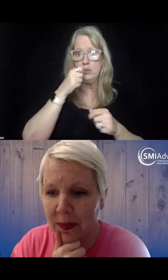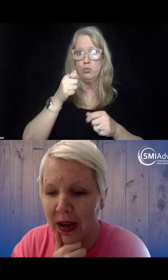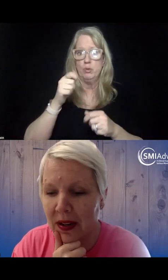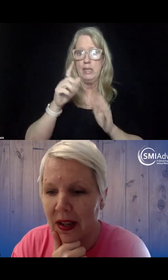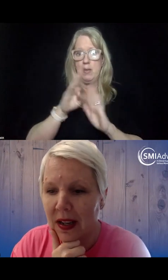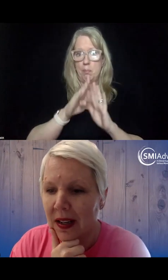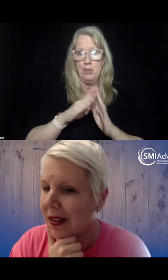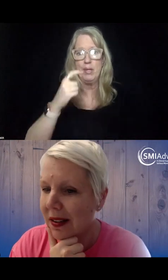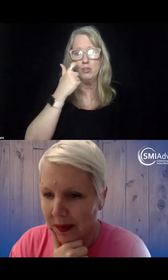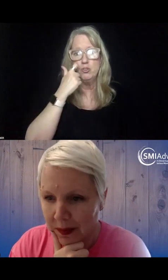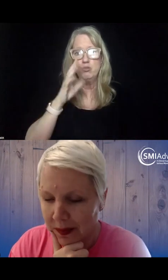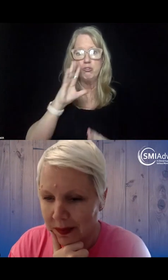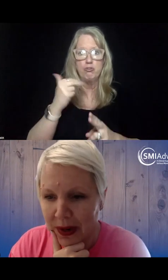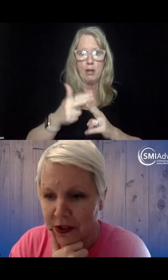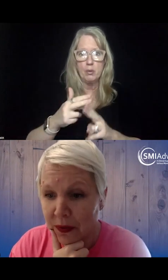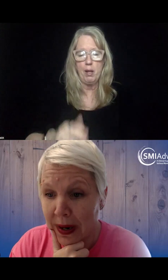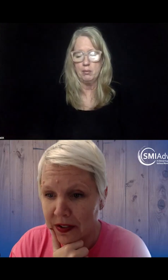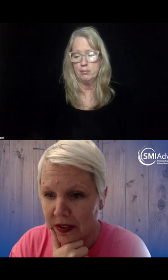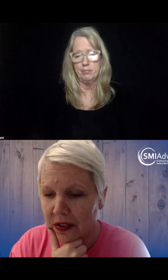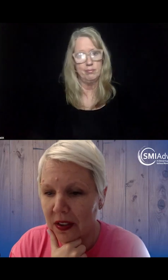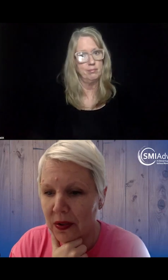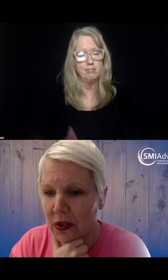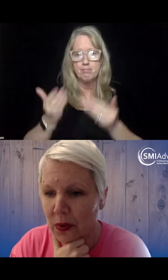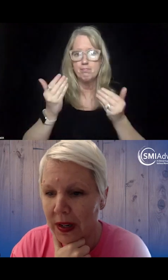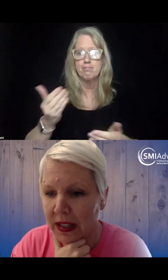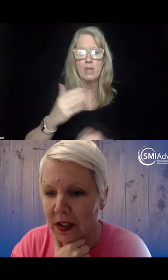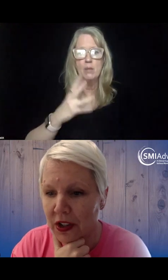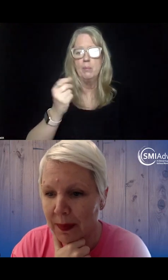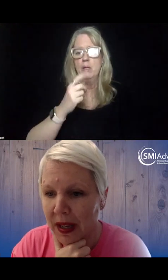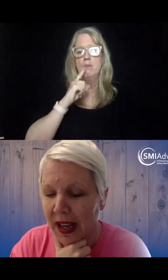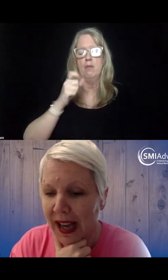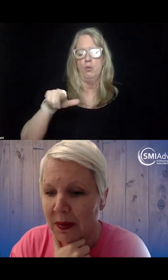ABOUT, RAISE YOUR VOICE TO THOSE WHO ARE IN LEADERSHIP.